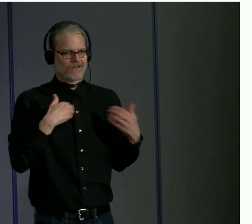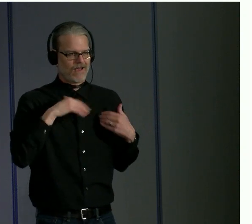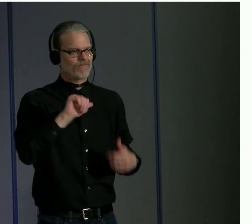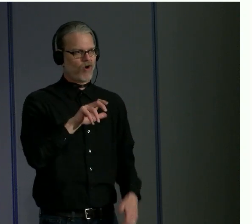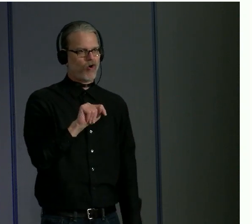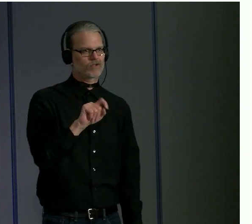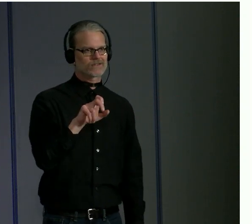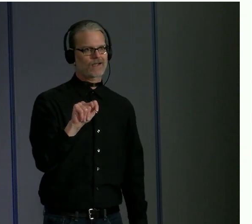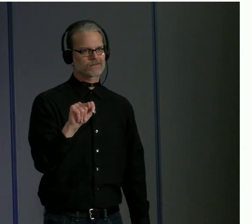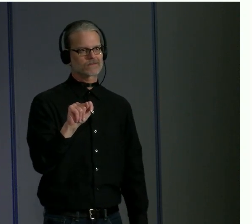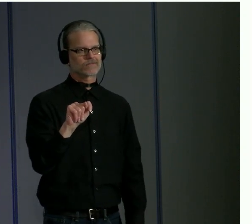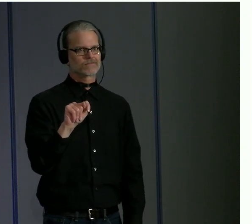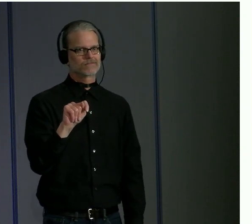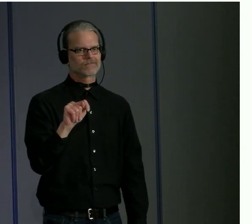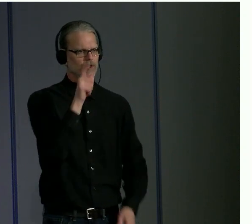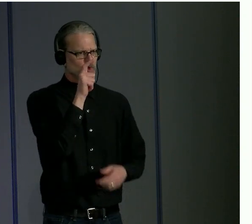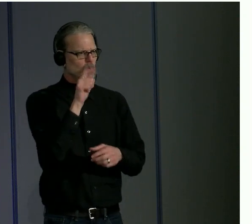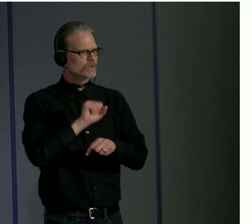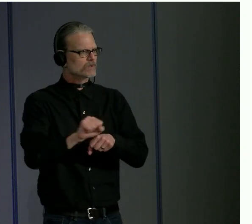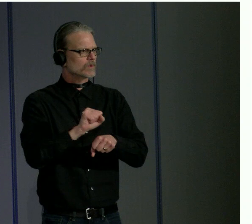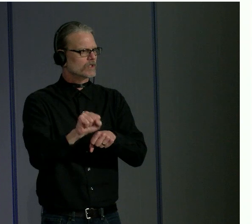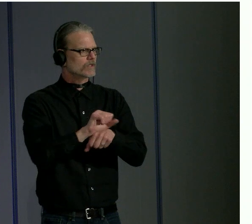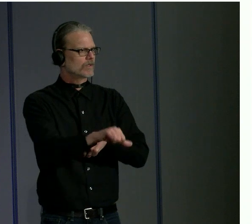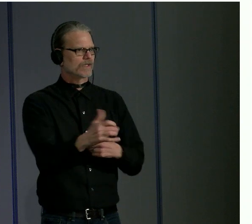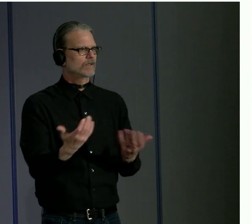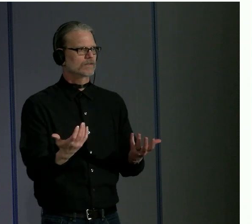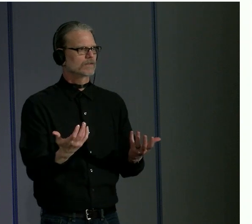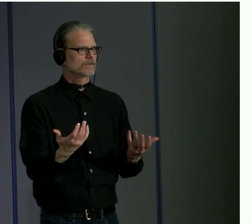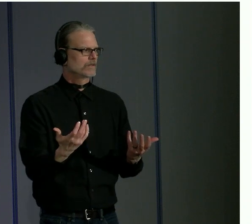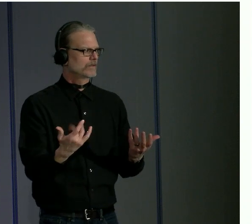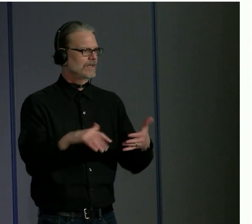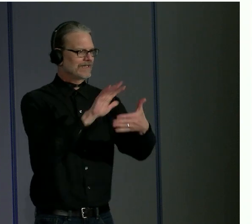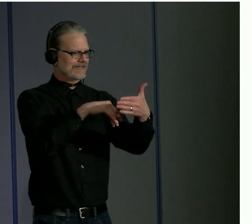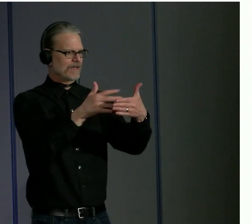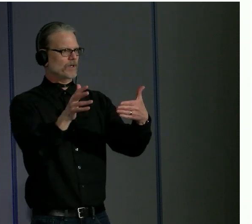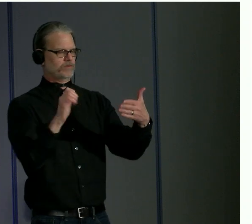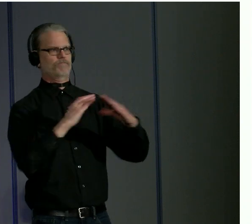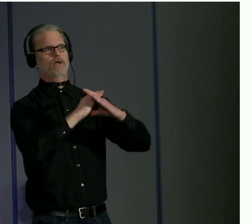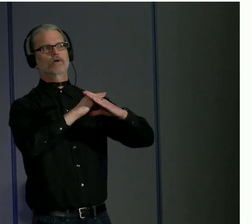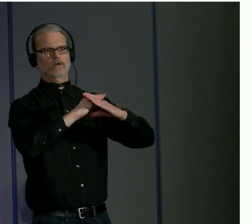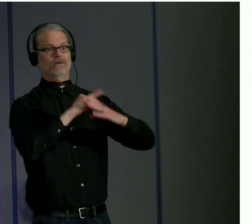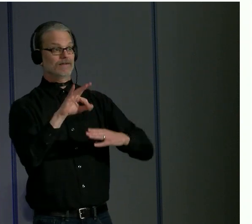Who's doing that work? Tables can be a huge barrier if you don't understand how